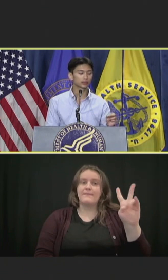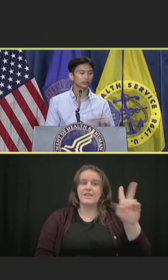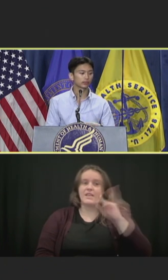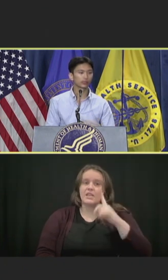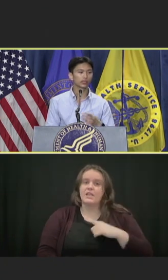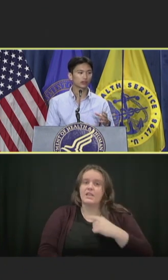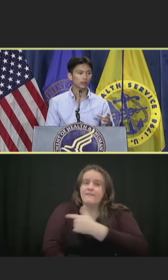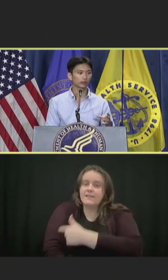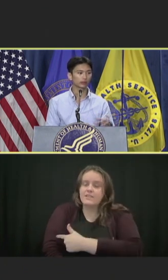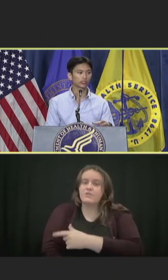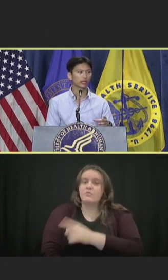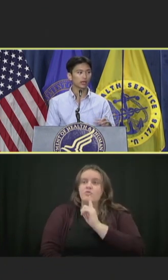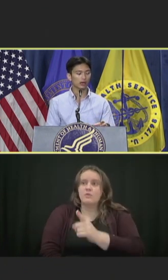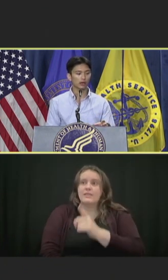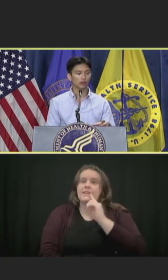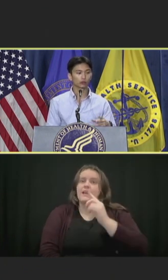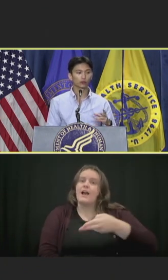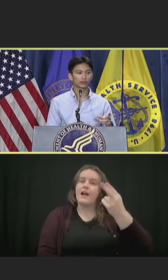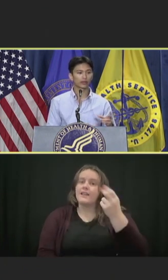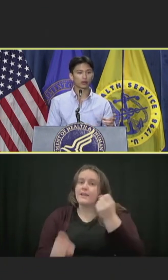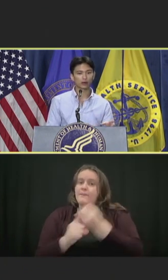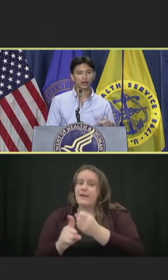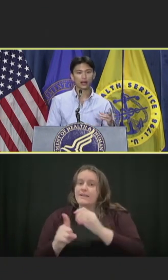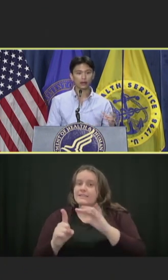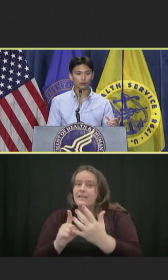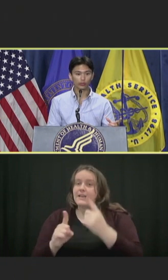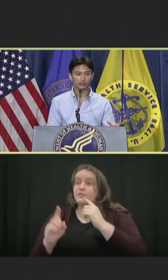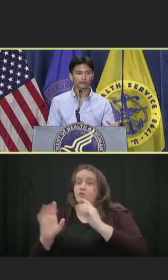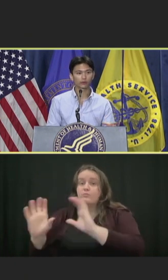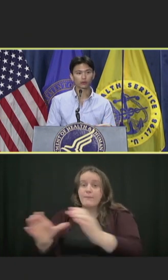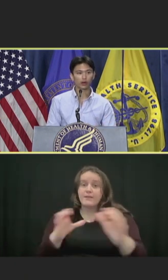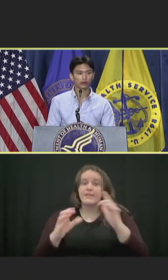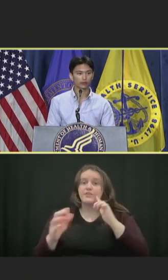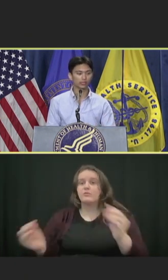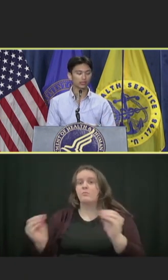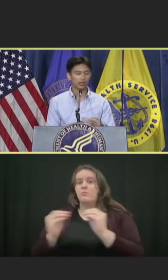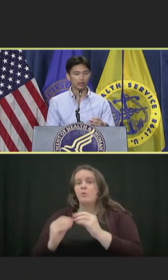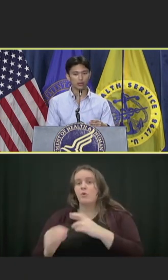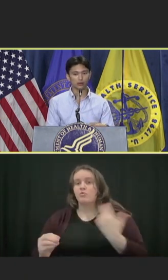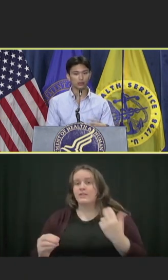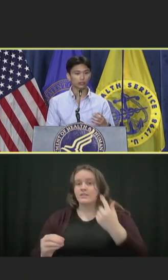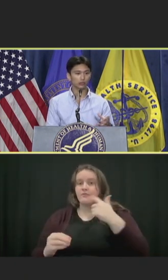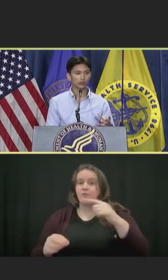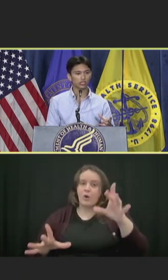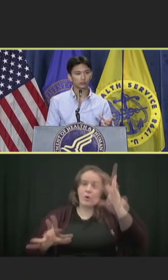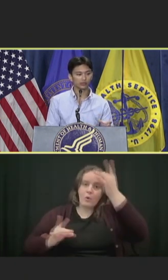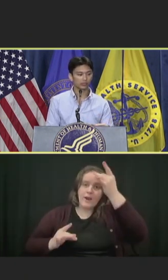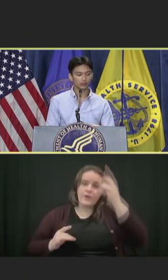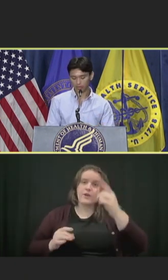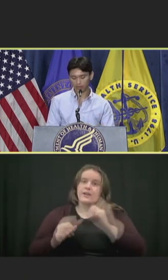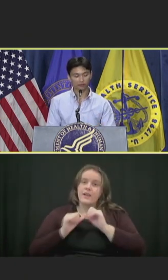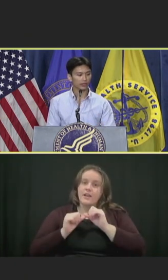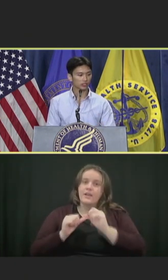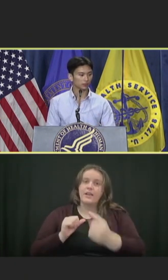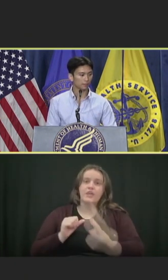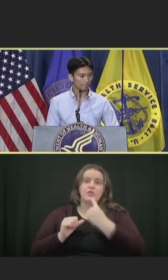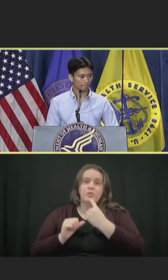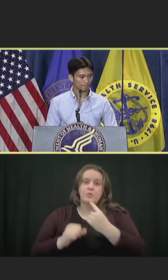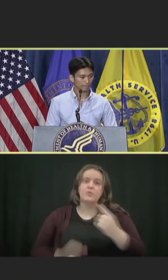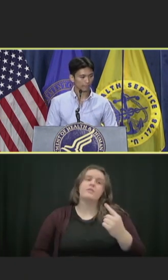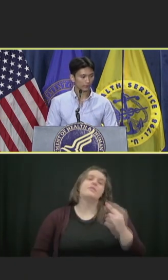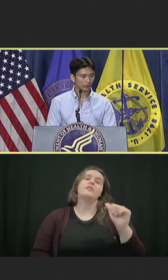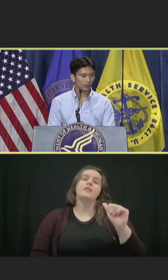you know, thinking about those groups that are at higher risk for acquiring acute HBV infection.